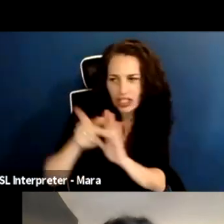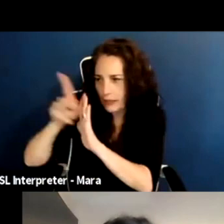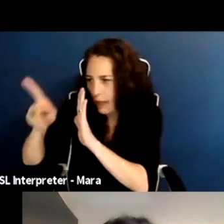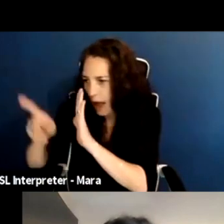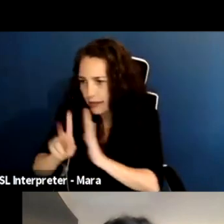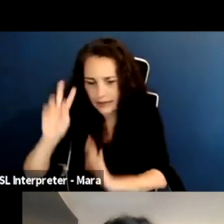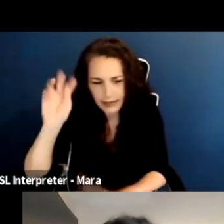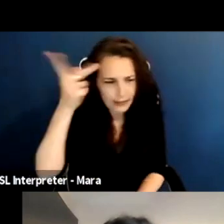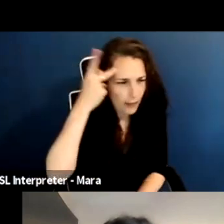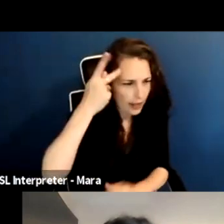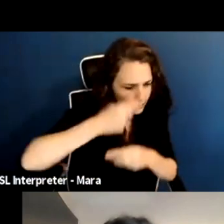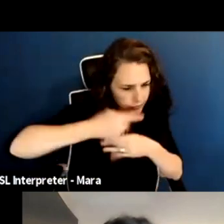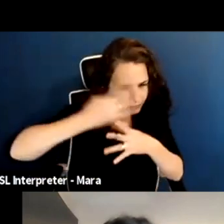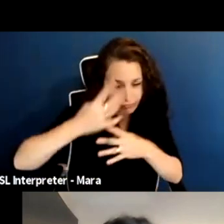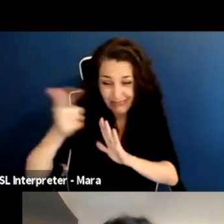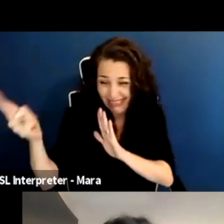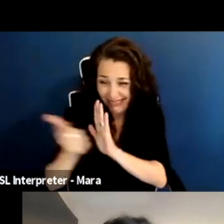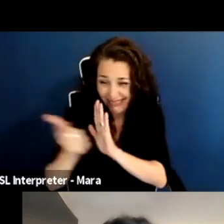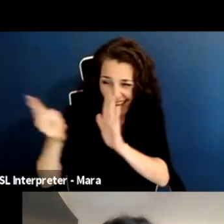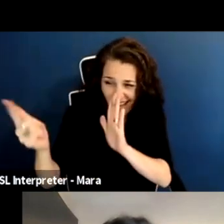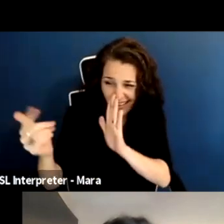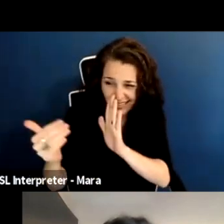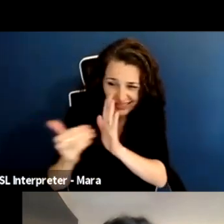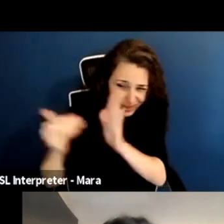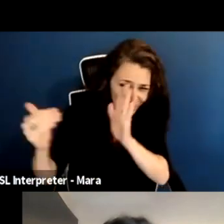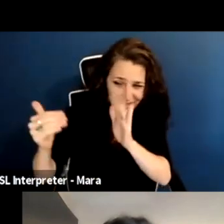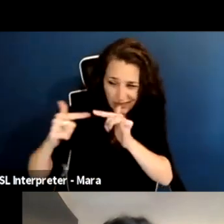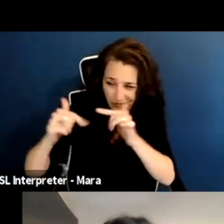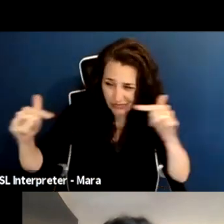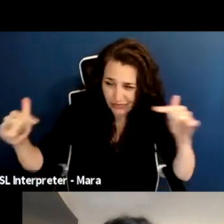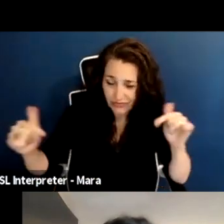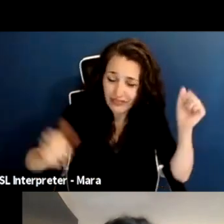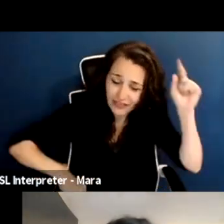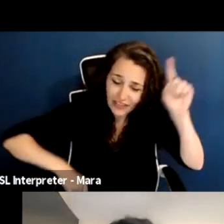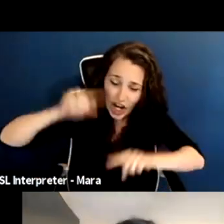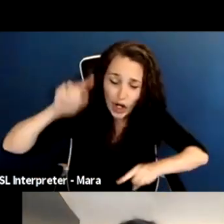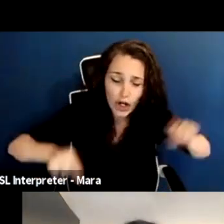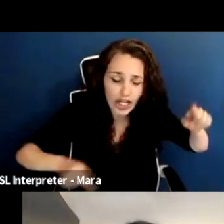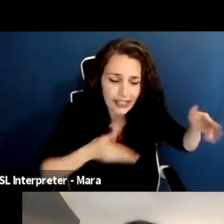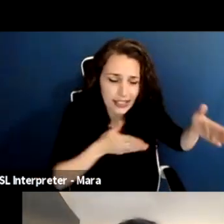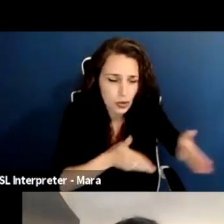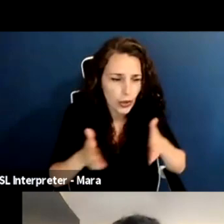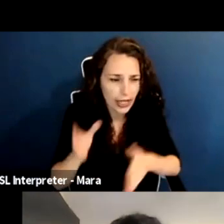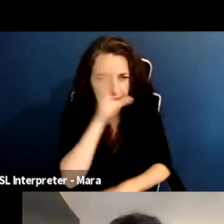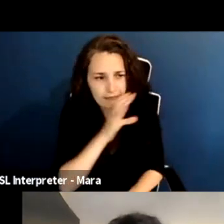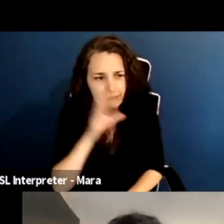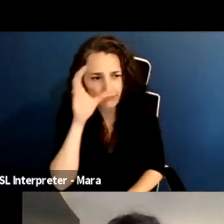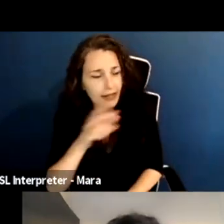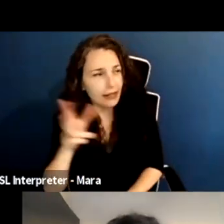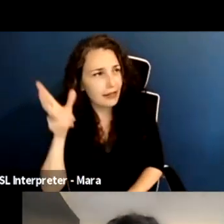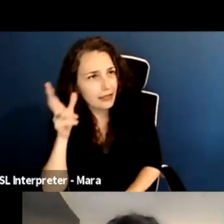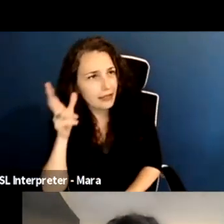and lawsuits going on and sort of all kinds of ways, friends, other colleagues.